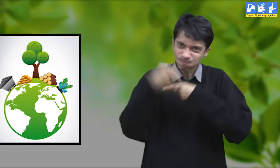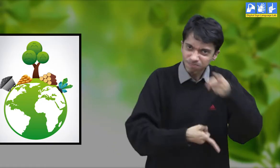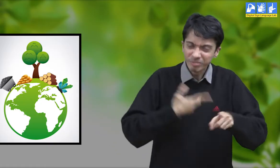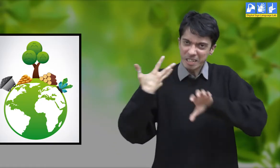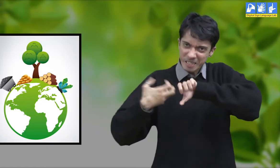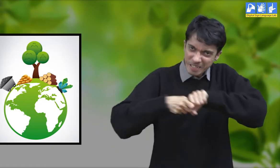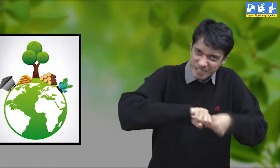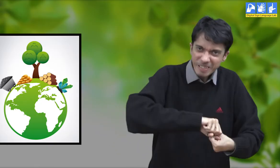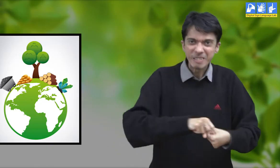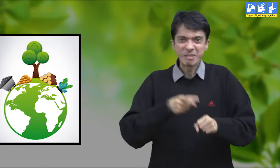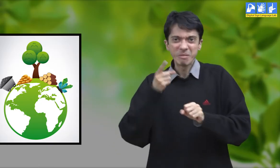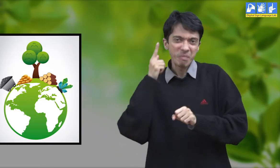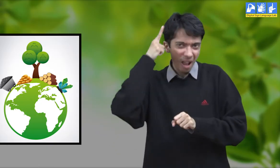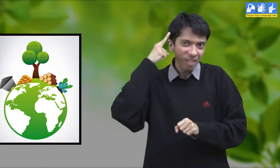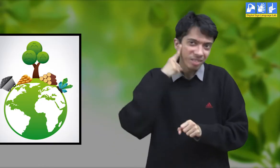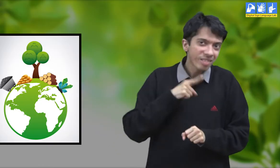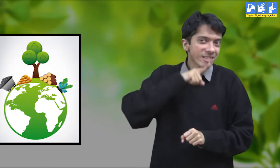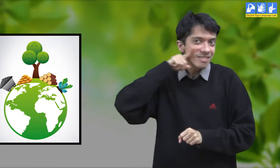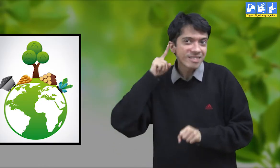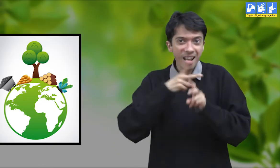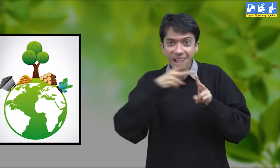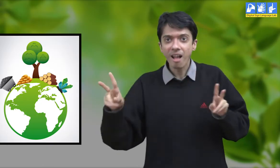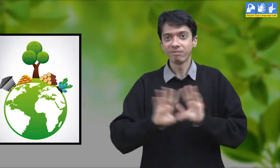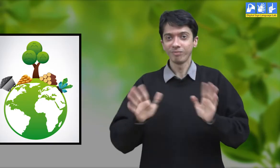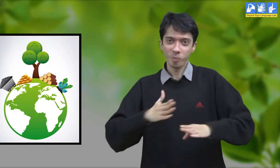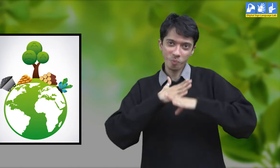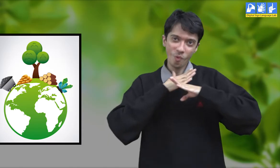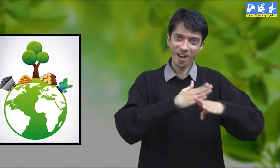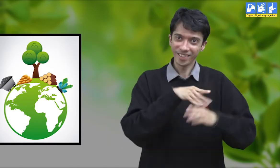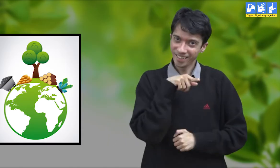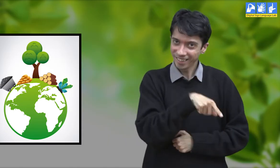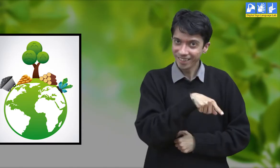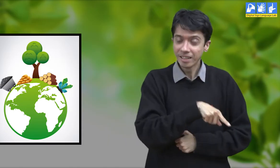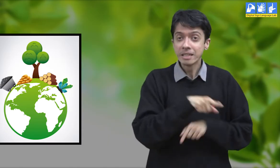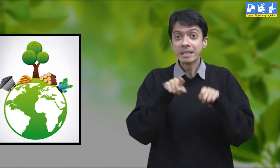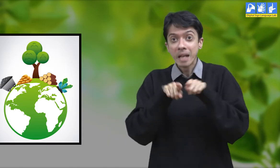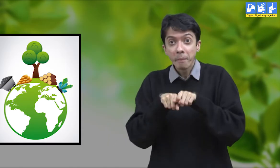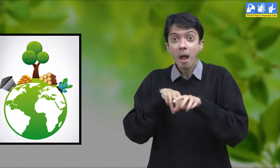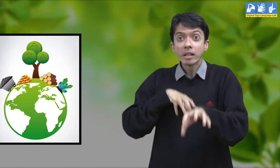We as humans have exploited and continue to exploit the natural resources for many years.